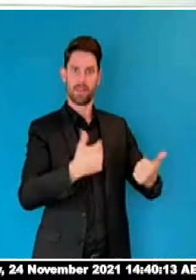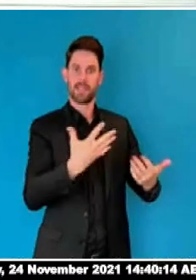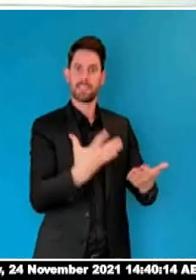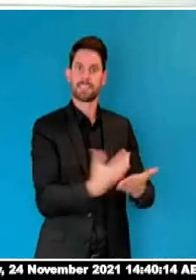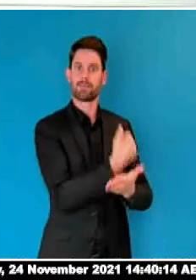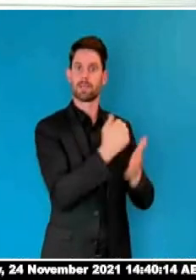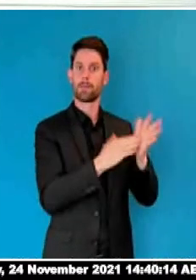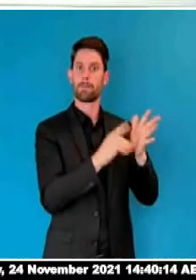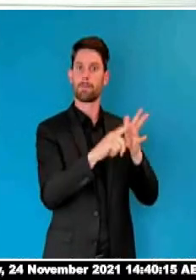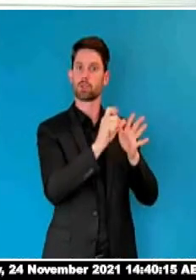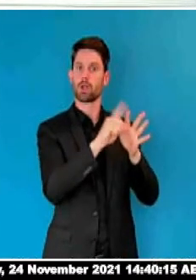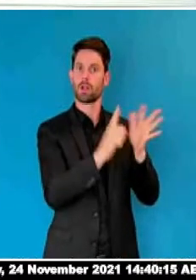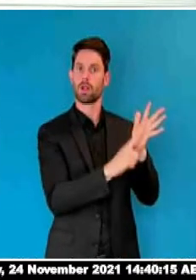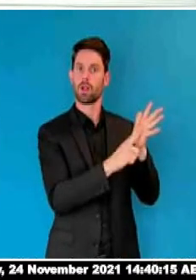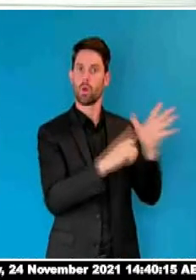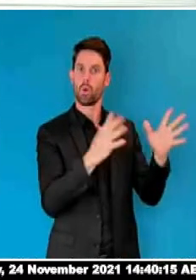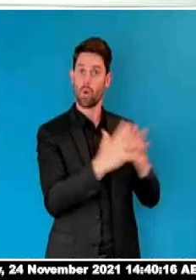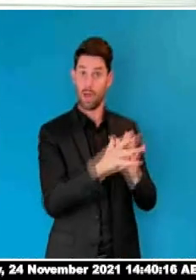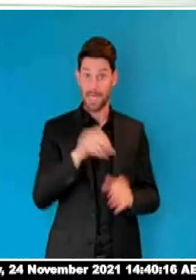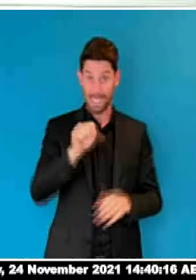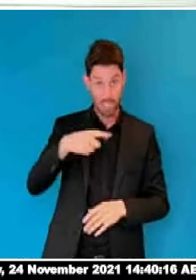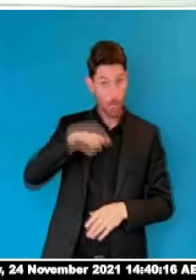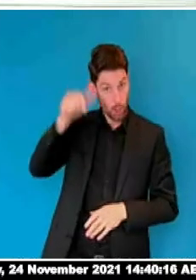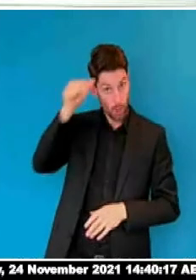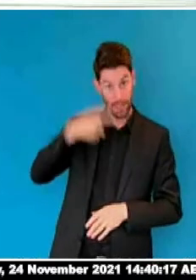I know. That's why I'm asking you about it.